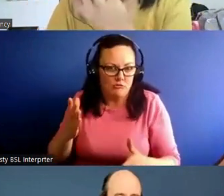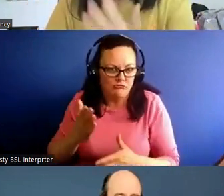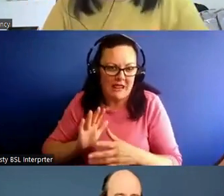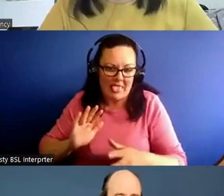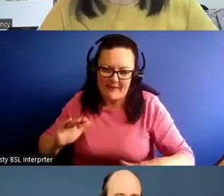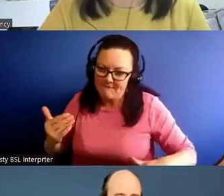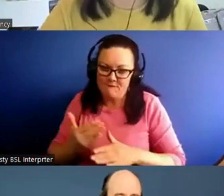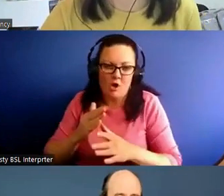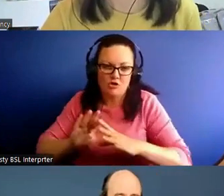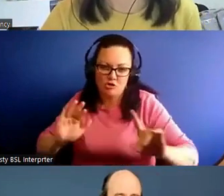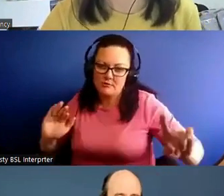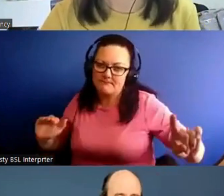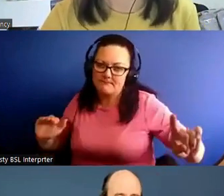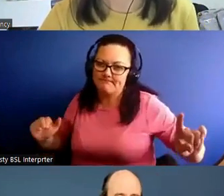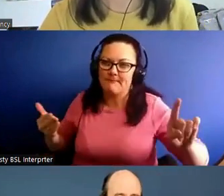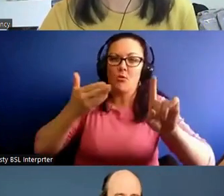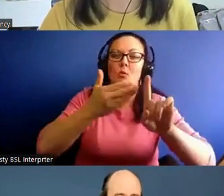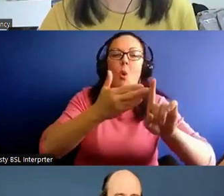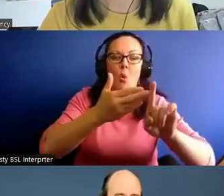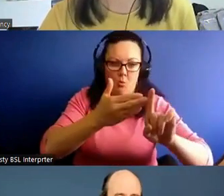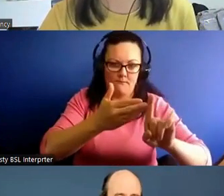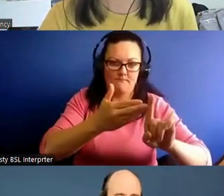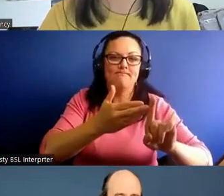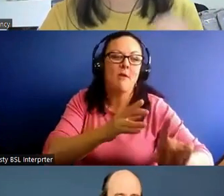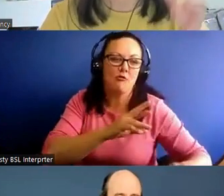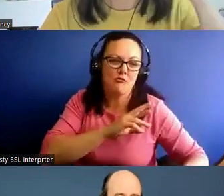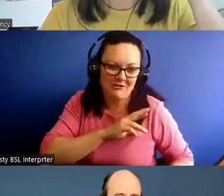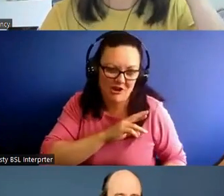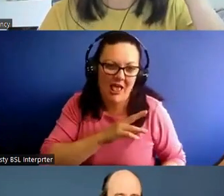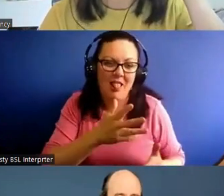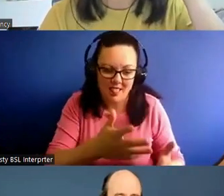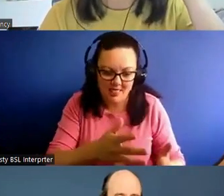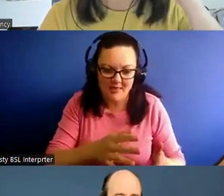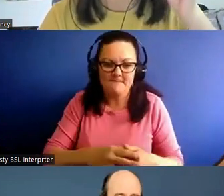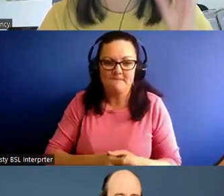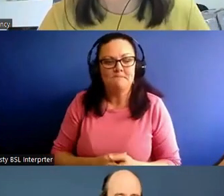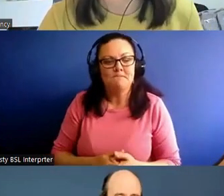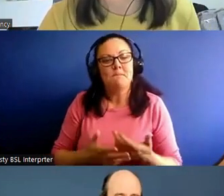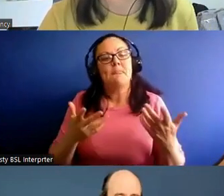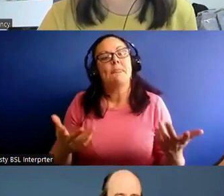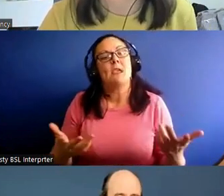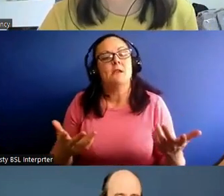The rationale of monitoring and evaluation is twofold,